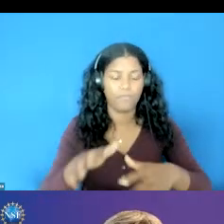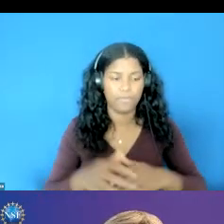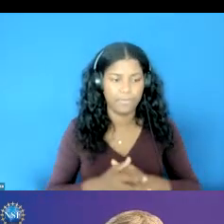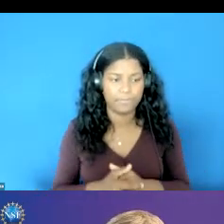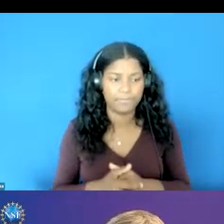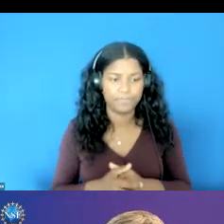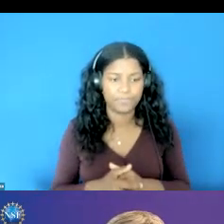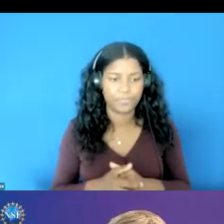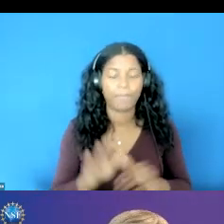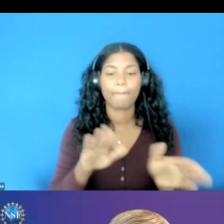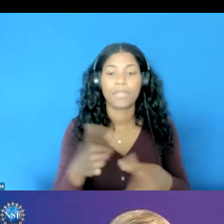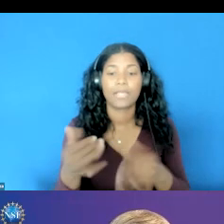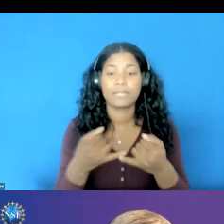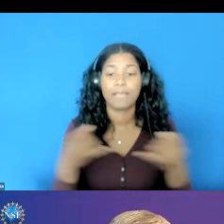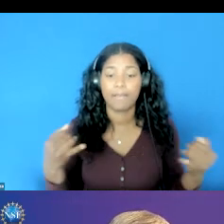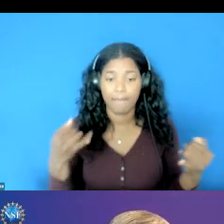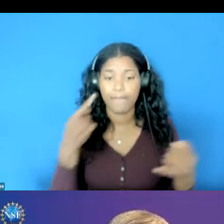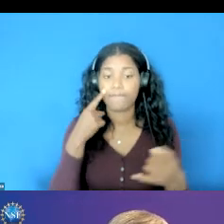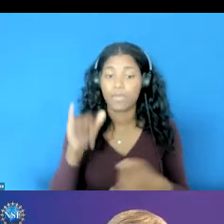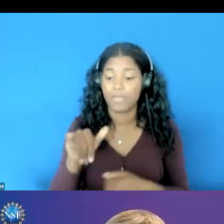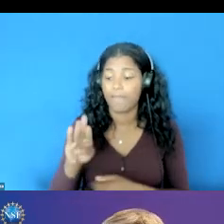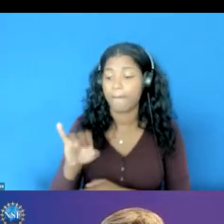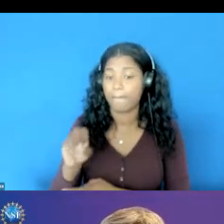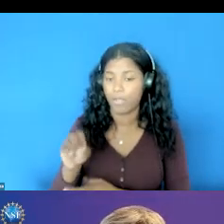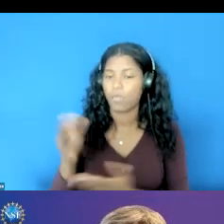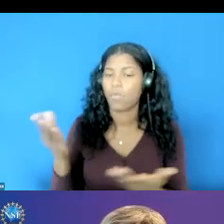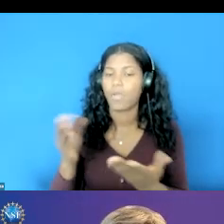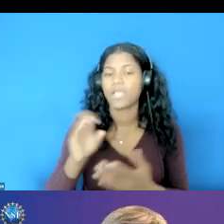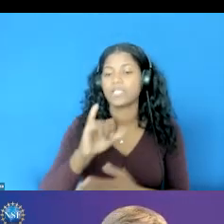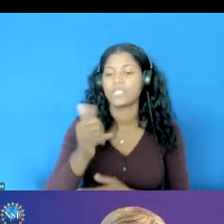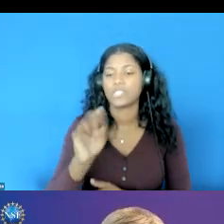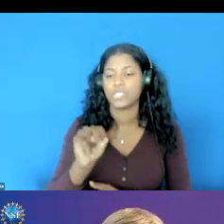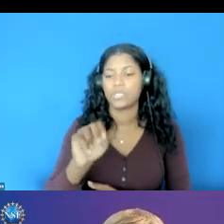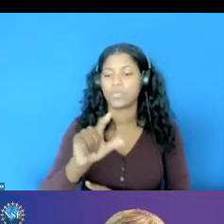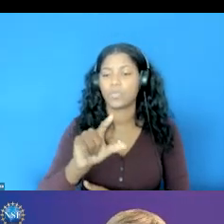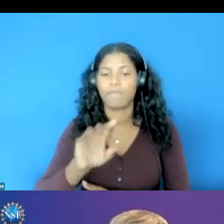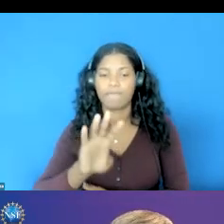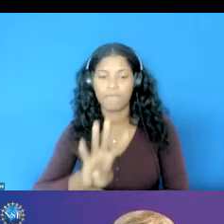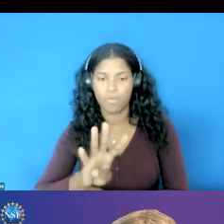The deadline for Int-BIO is January 24, 2023.